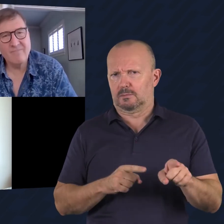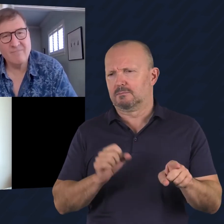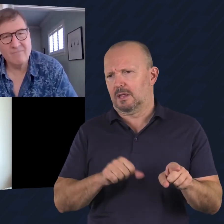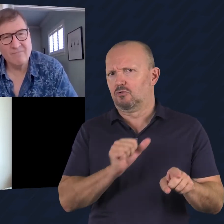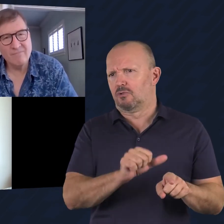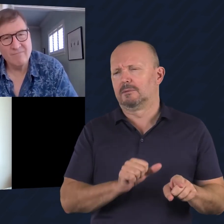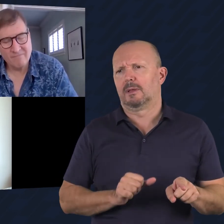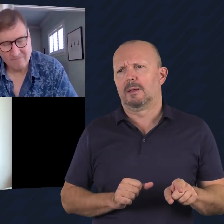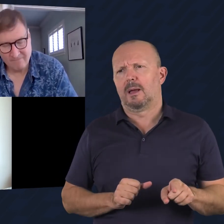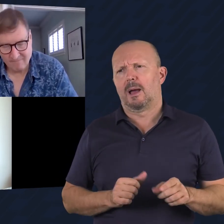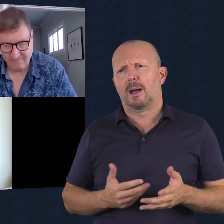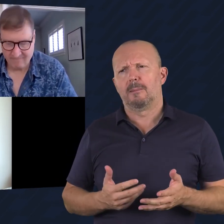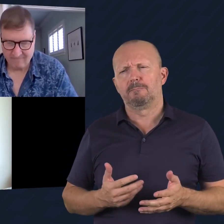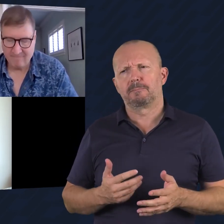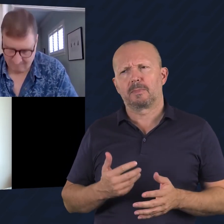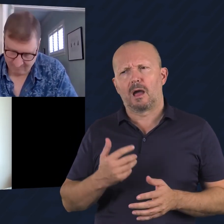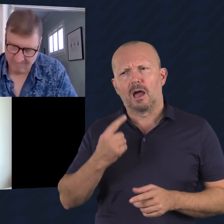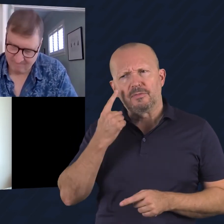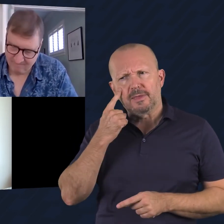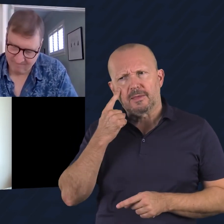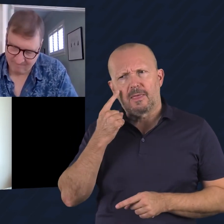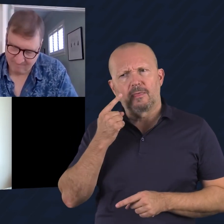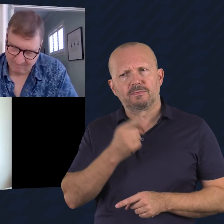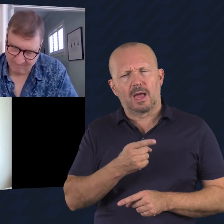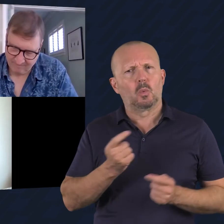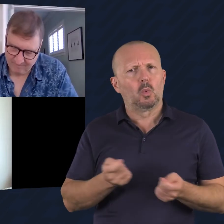this project, that's the right Tim.